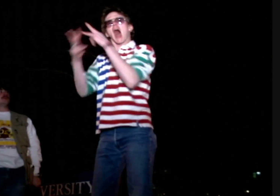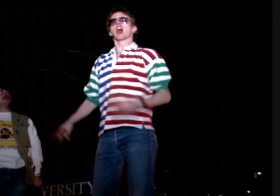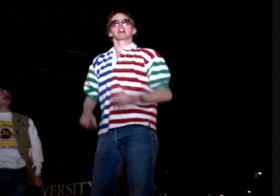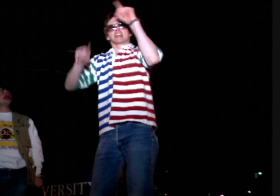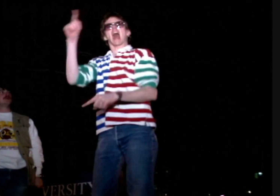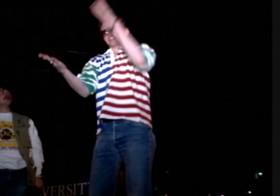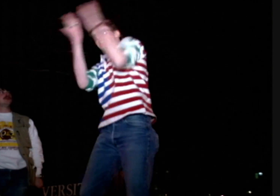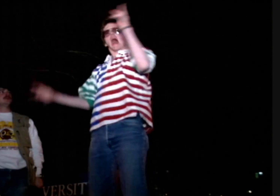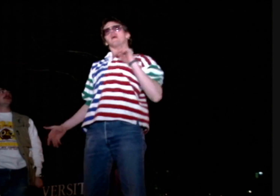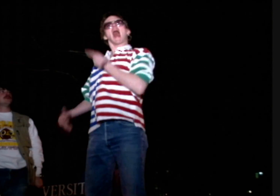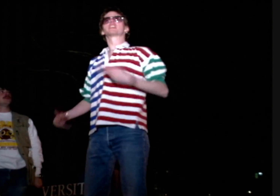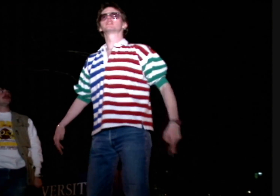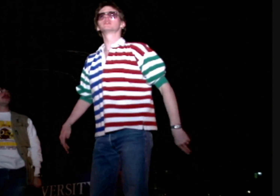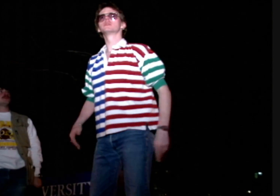The world can't stop us.